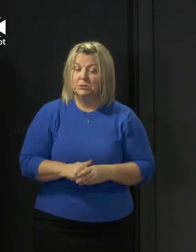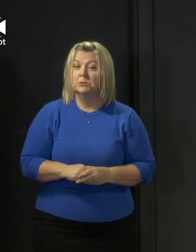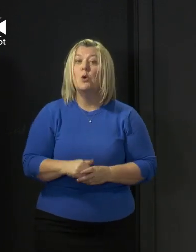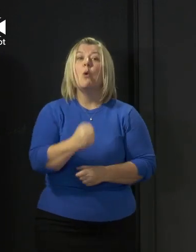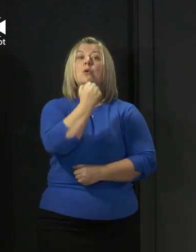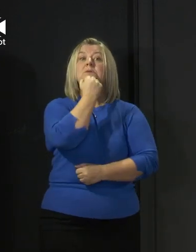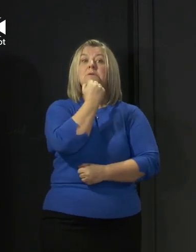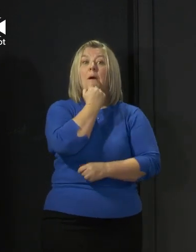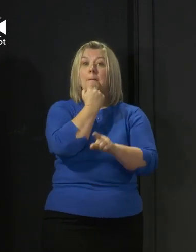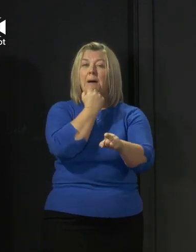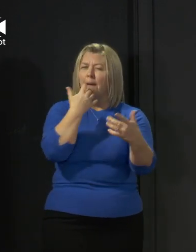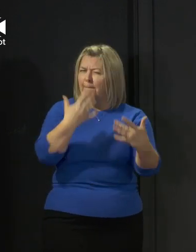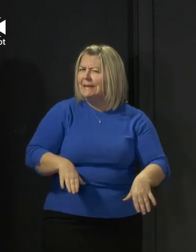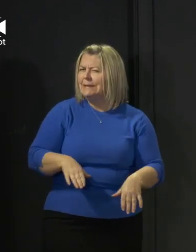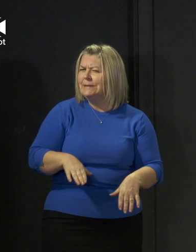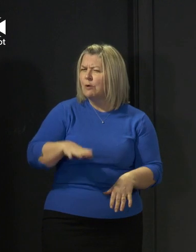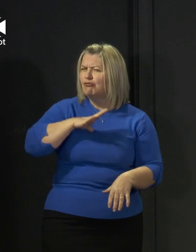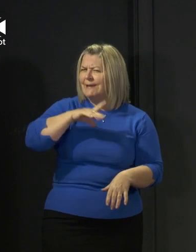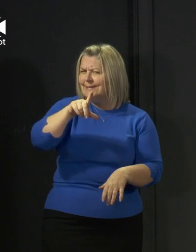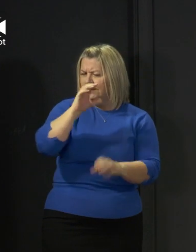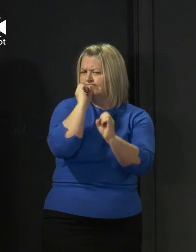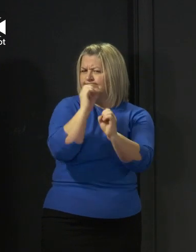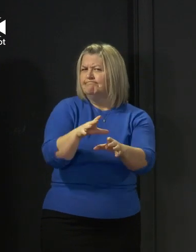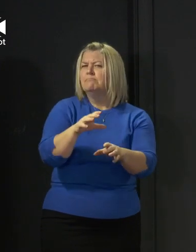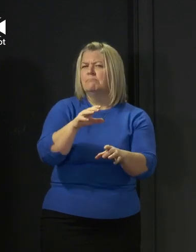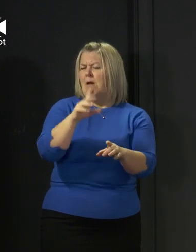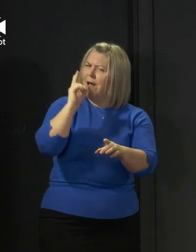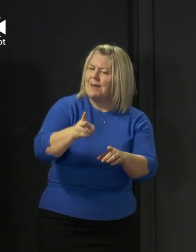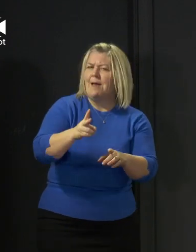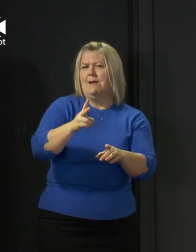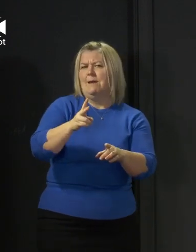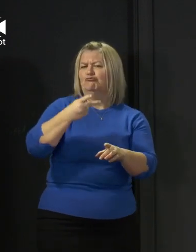I've given at a previous briefing but want to emphasize again today is all